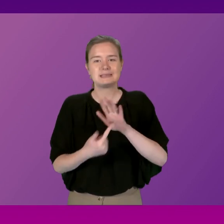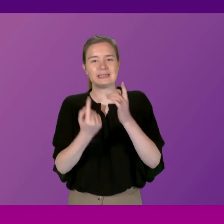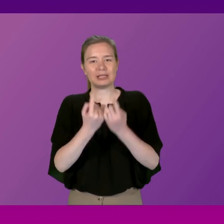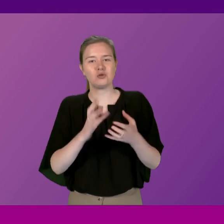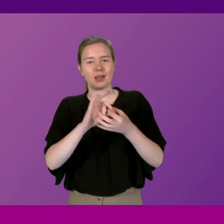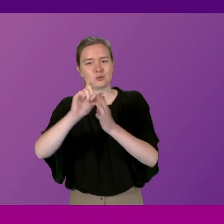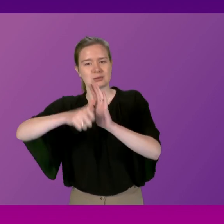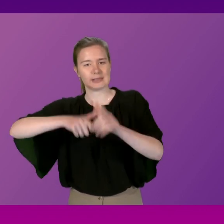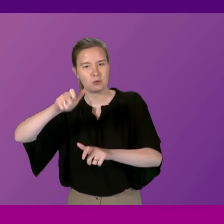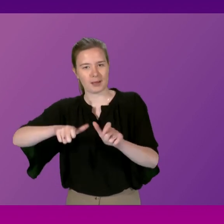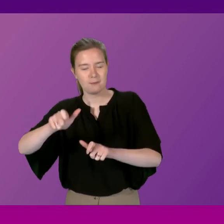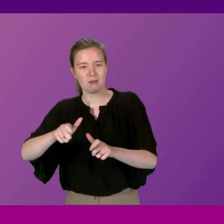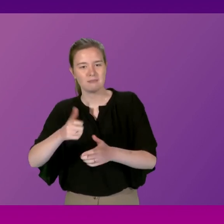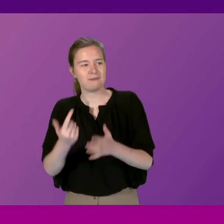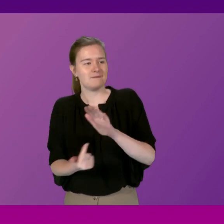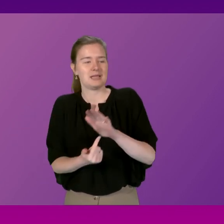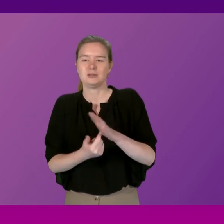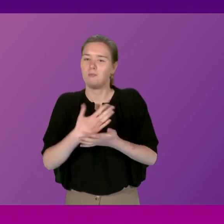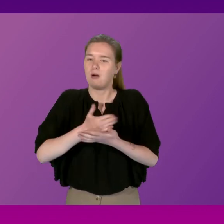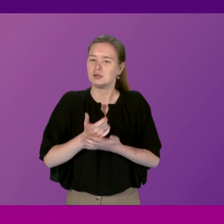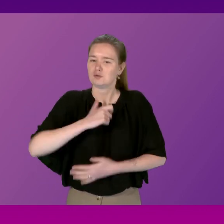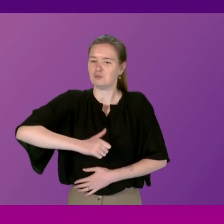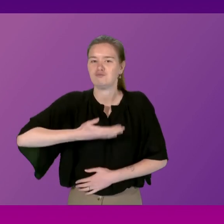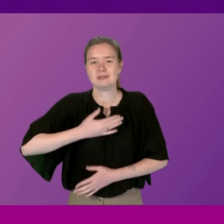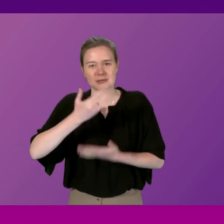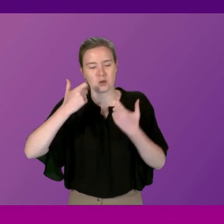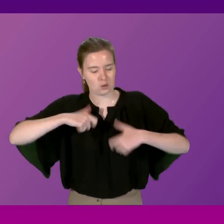people and vital elements of human rights law in Scotland.